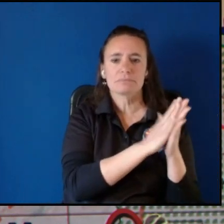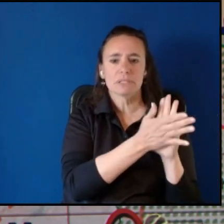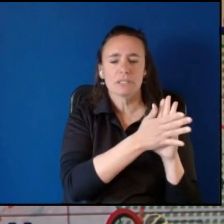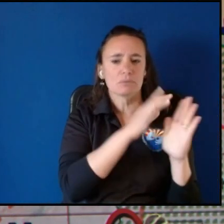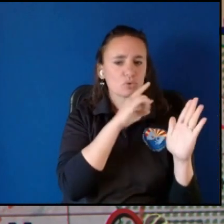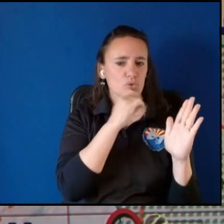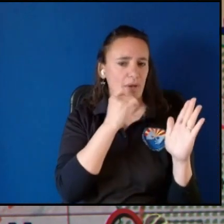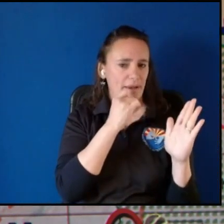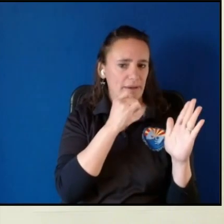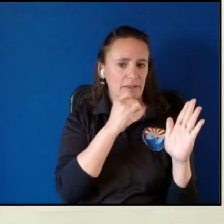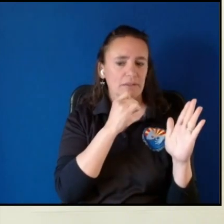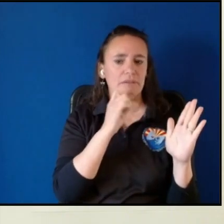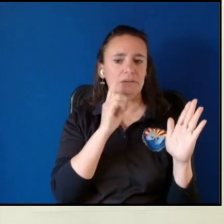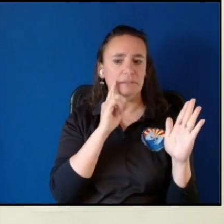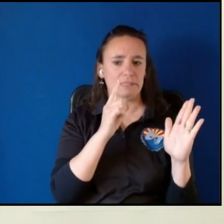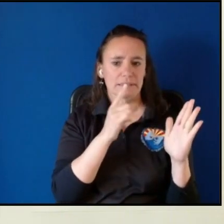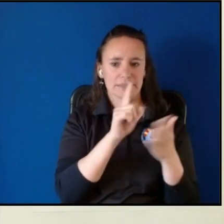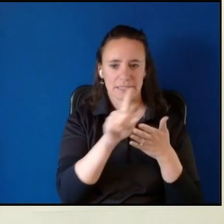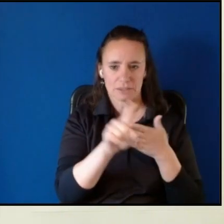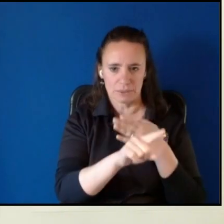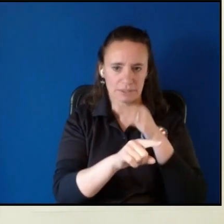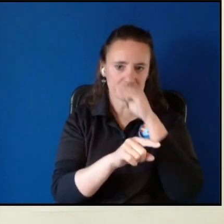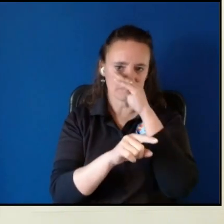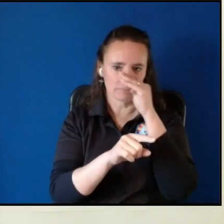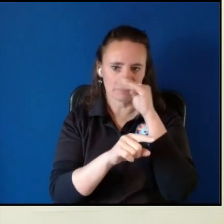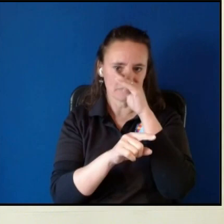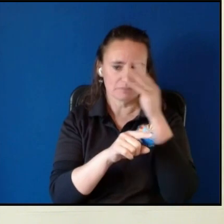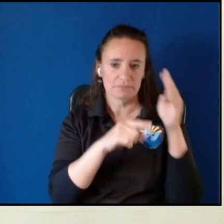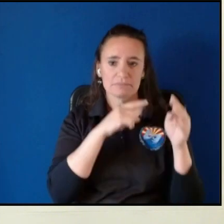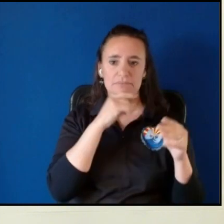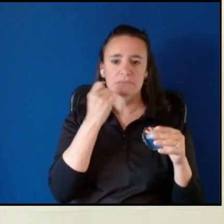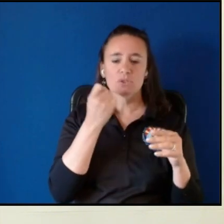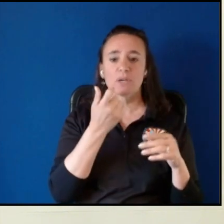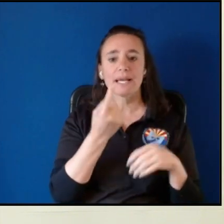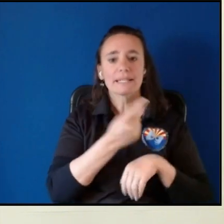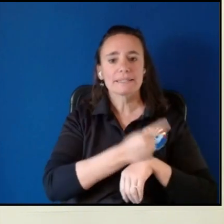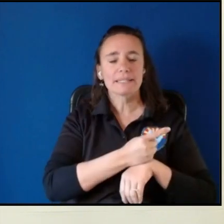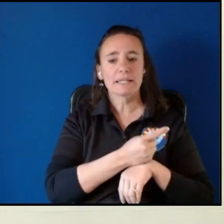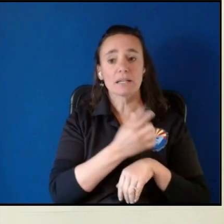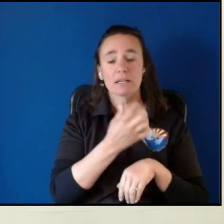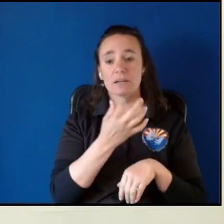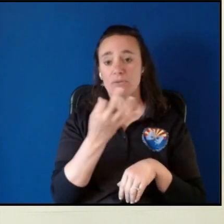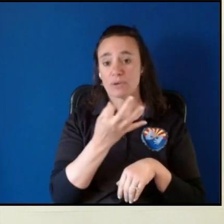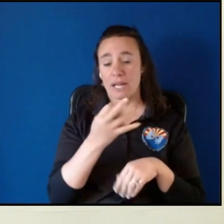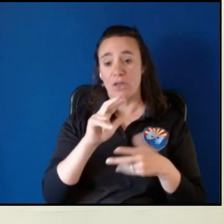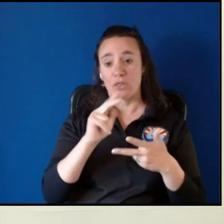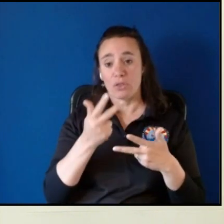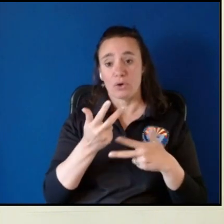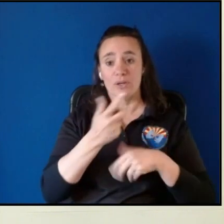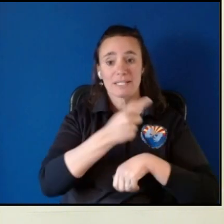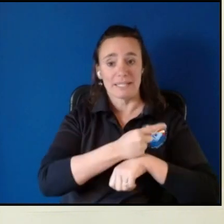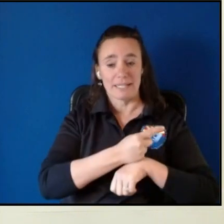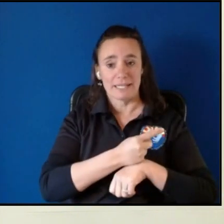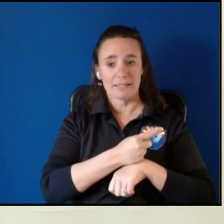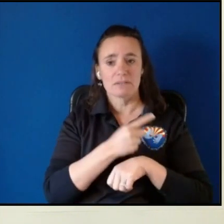in the next week. So, this is a dry day. So, Friday is our 3rd day out of 3 days that we expected this moderated fire